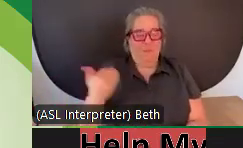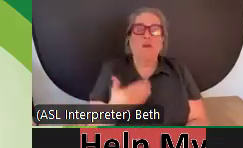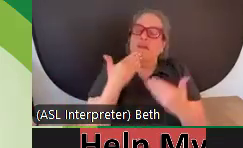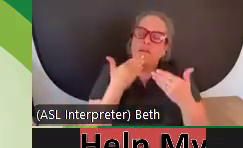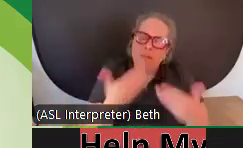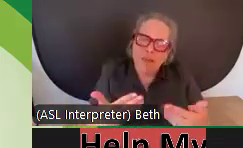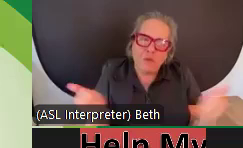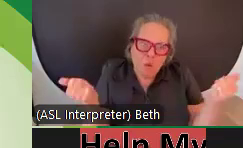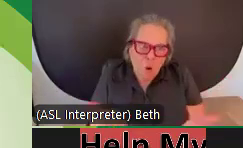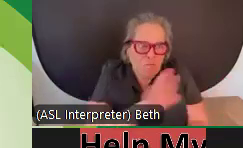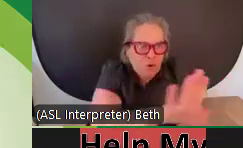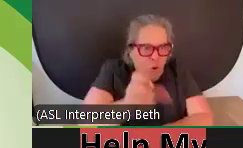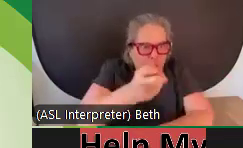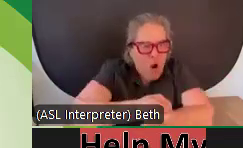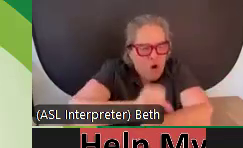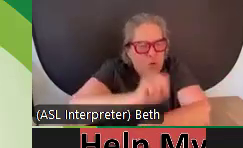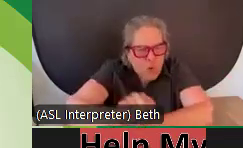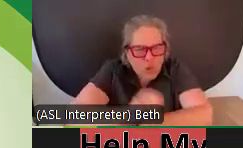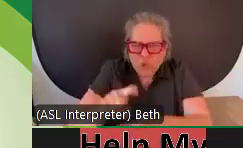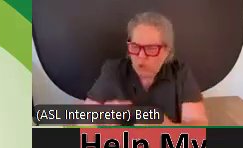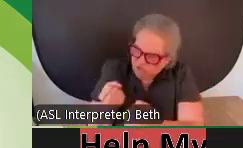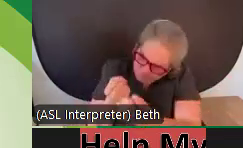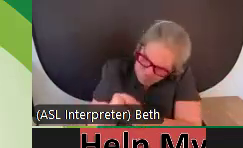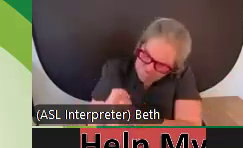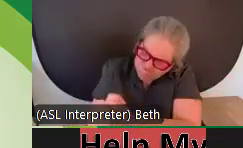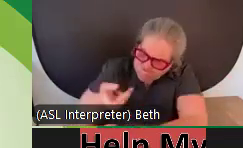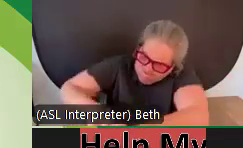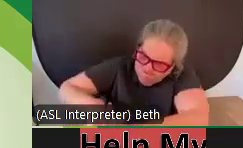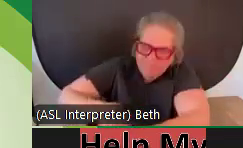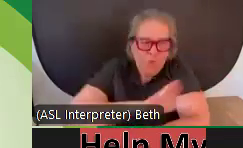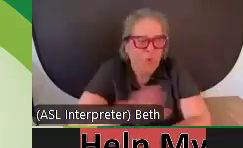Thank you for all of the work you do for your loved ones and thank you, Julie, for that wonderful presentation.